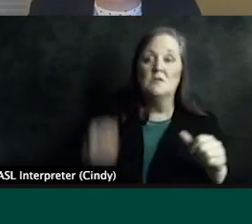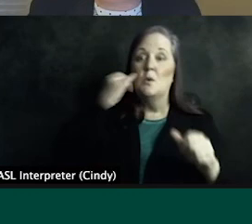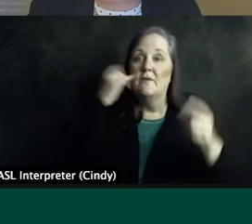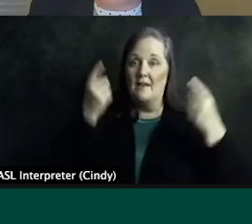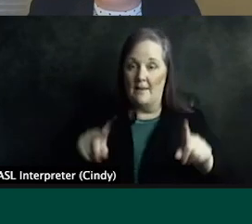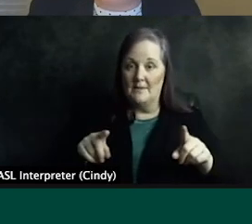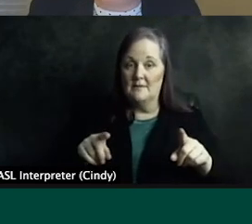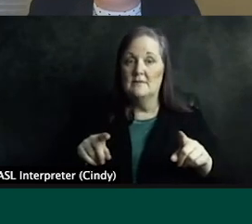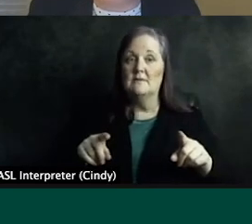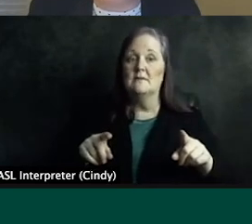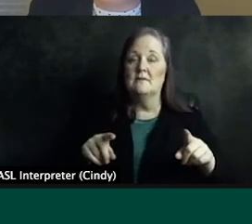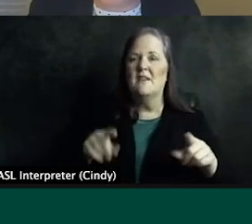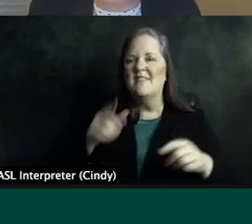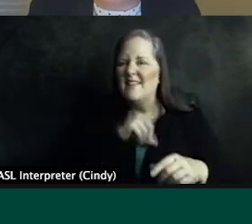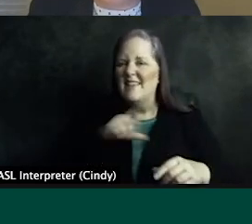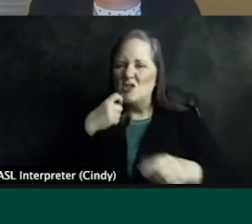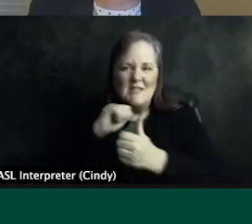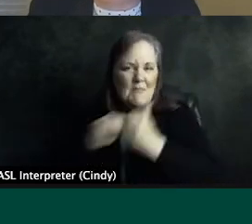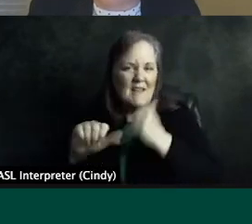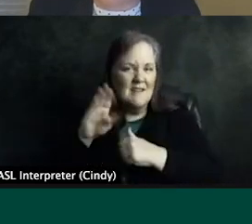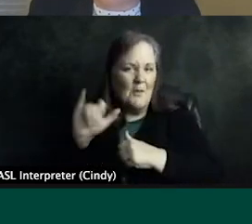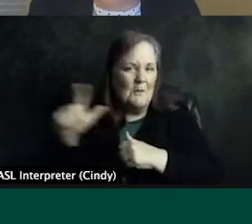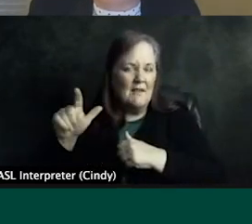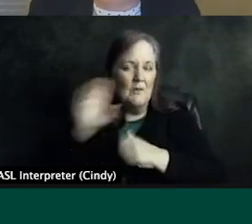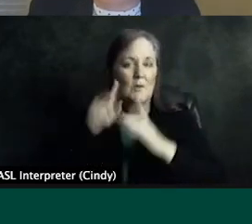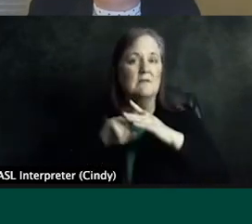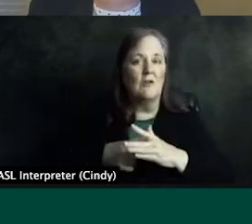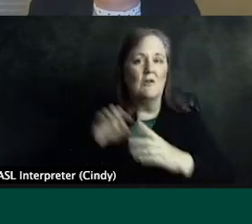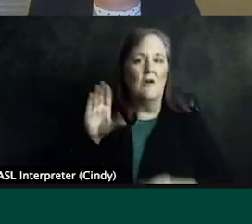The psychoemotional state, I would say that one --